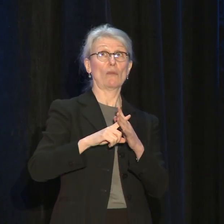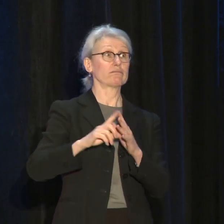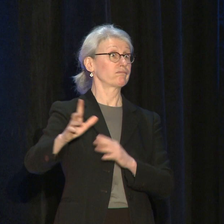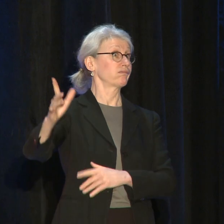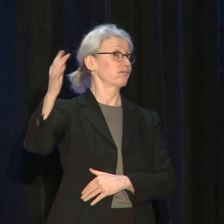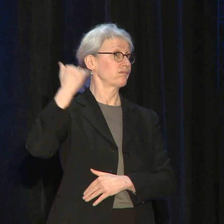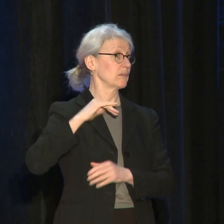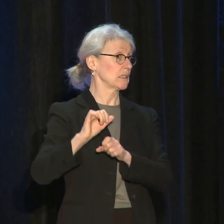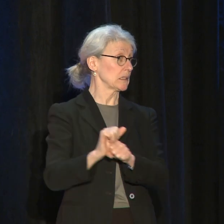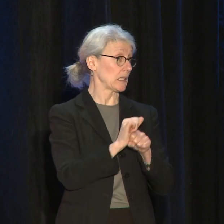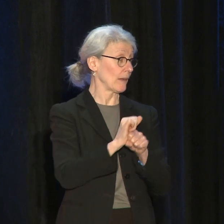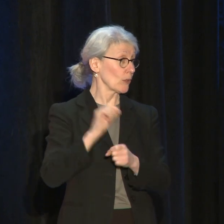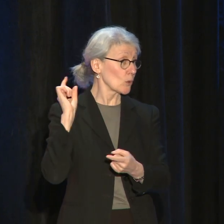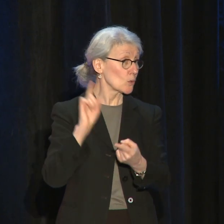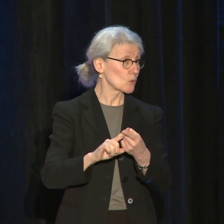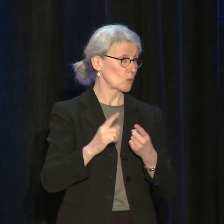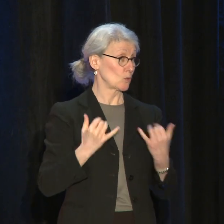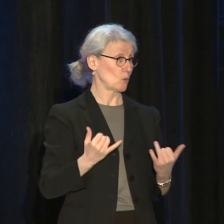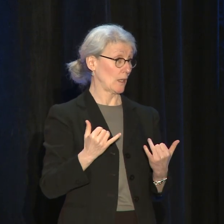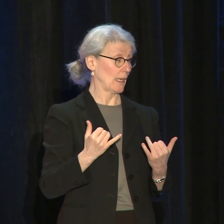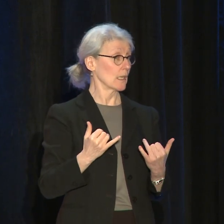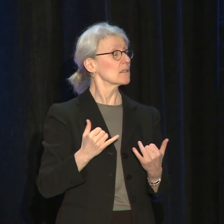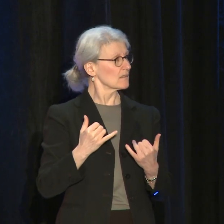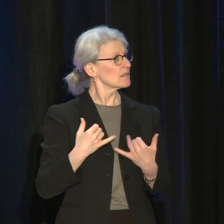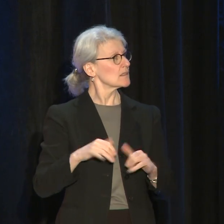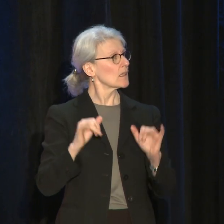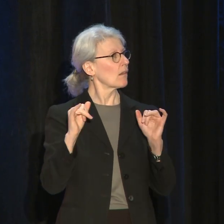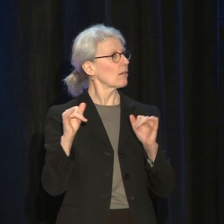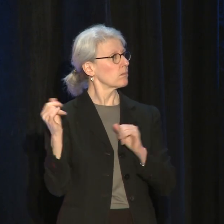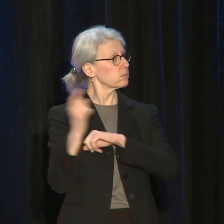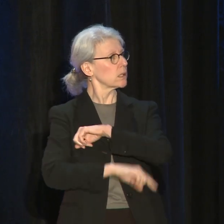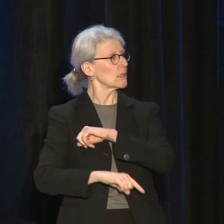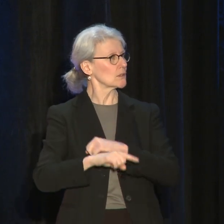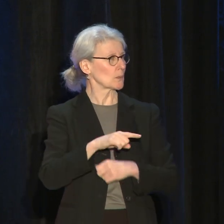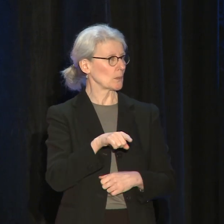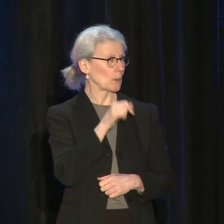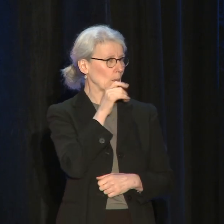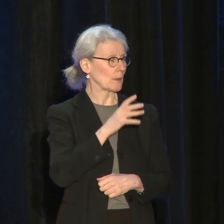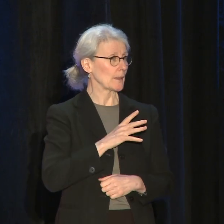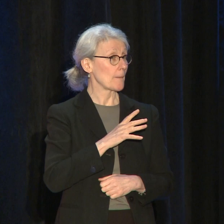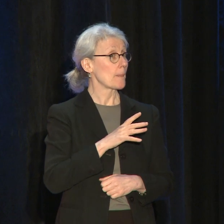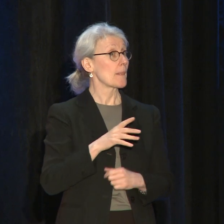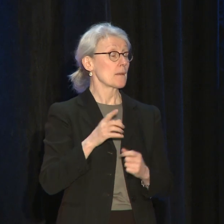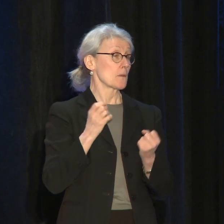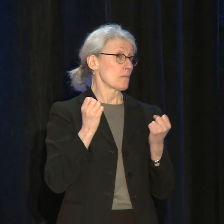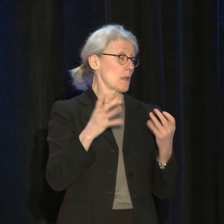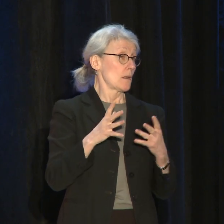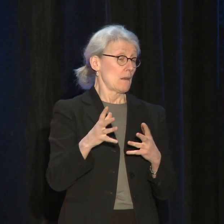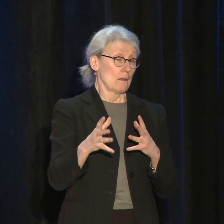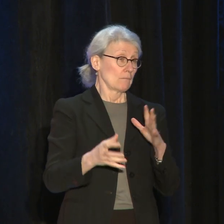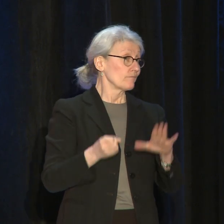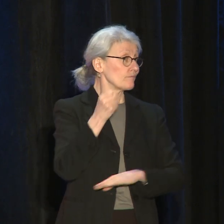present. But I discovered that although hundreds of Black women were being prosecuted for crimes,